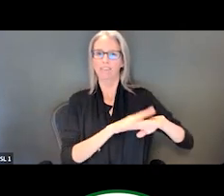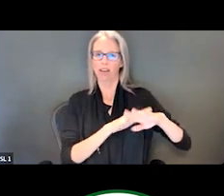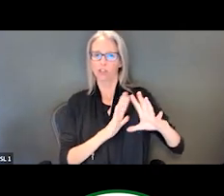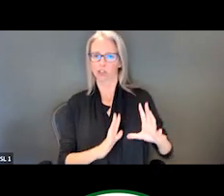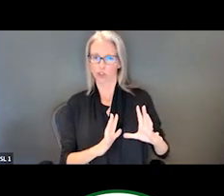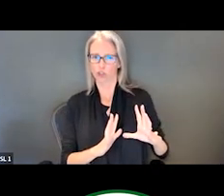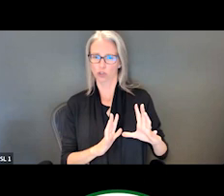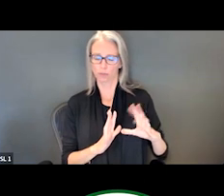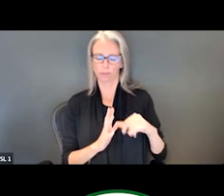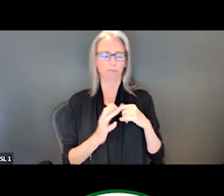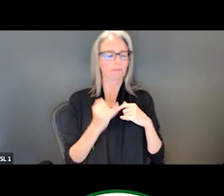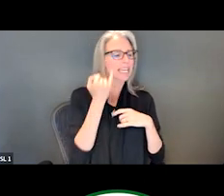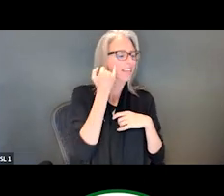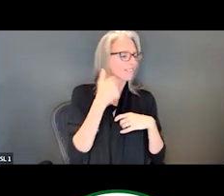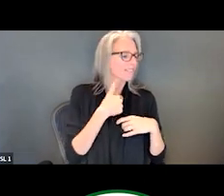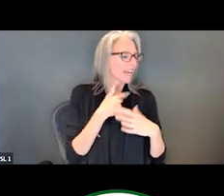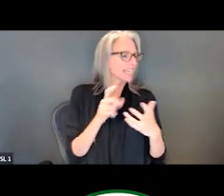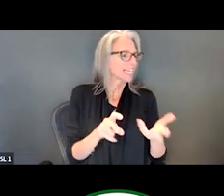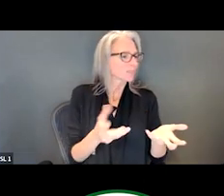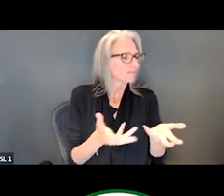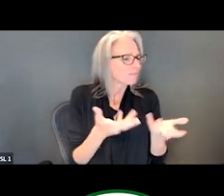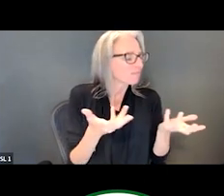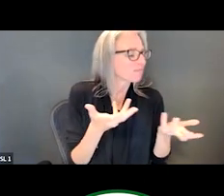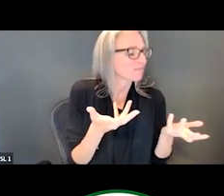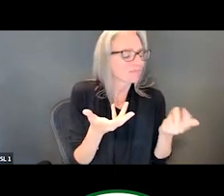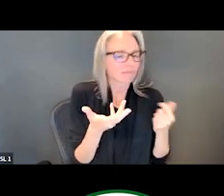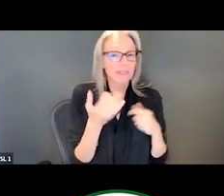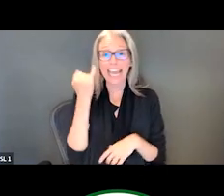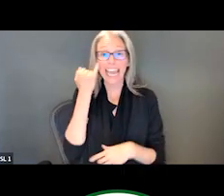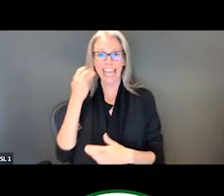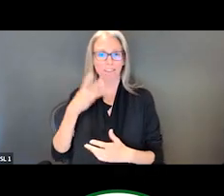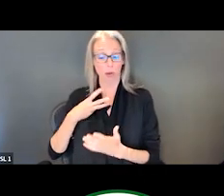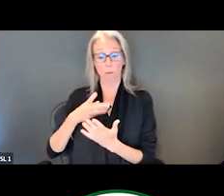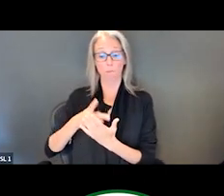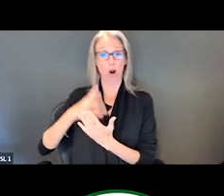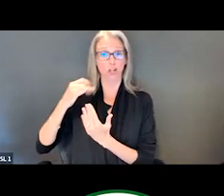whenever I'm looking for advice, I can go out in the field and ask people who have different expertise. I can go out in the field and ask people who have different expertise, I can go out in